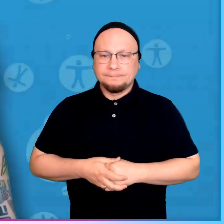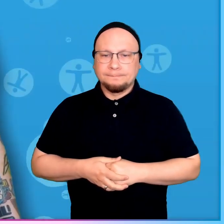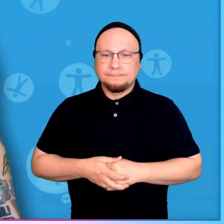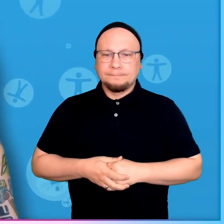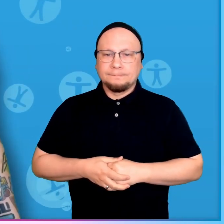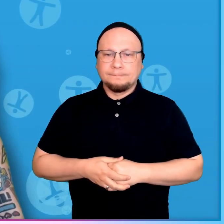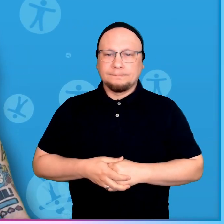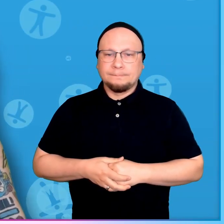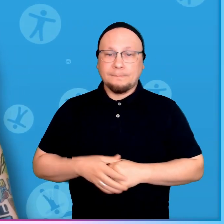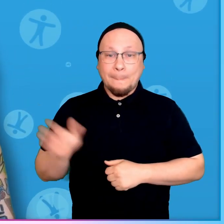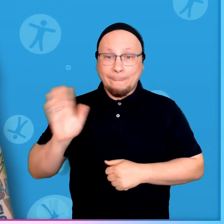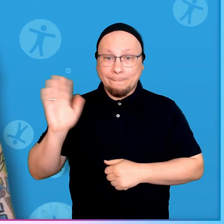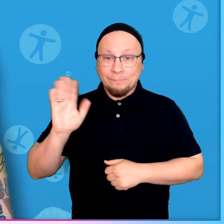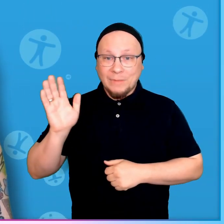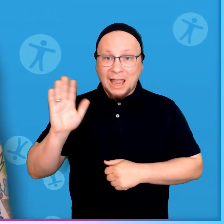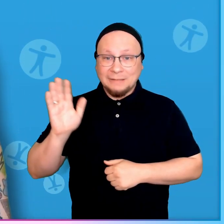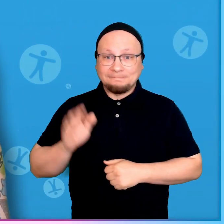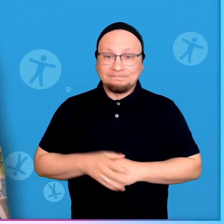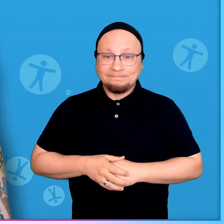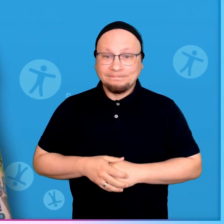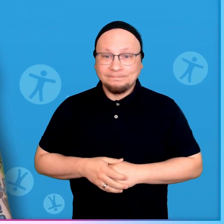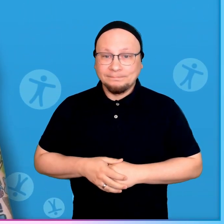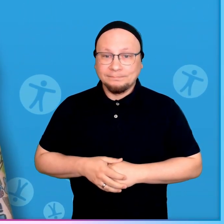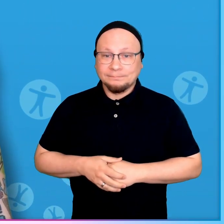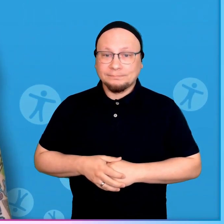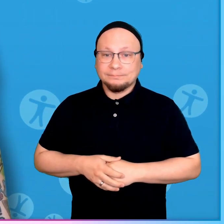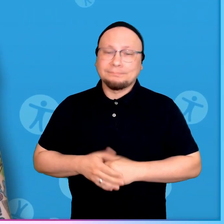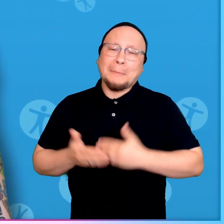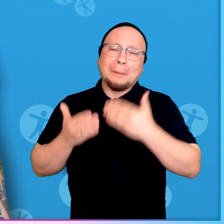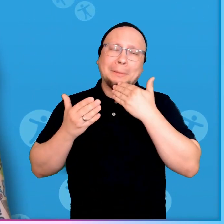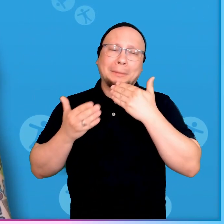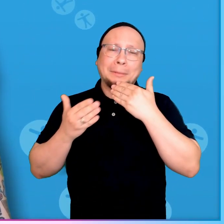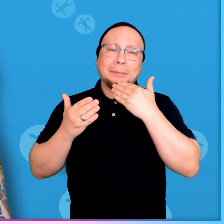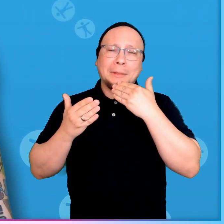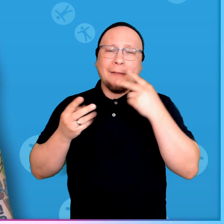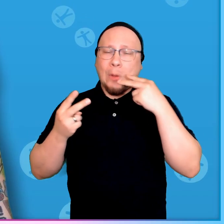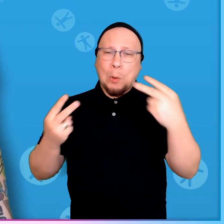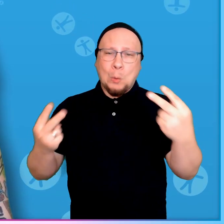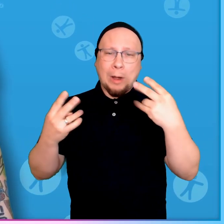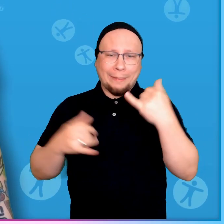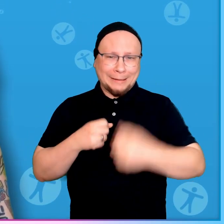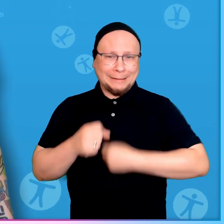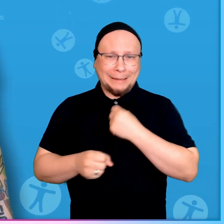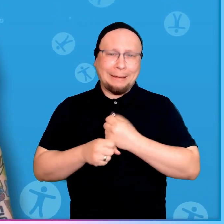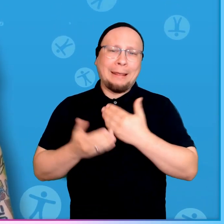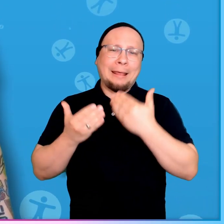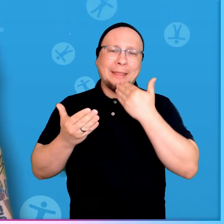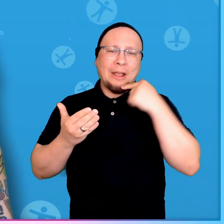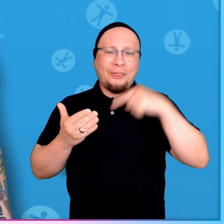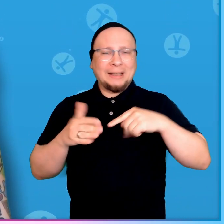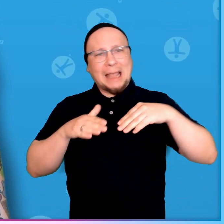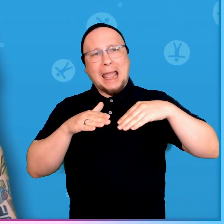Hi everyone, Laura here again. Thank you so much for tuning in to this year’s Access-Ability Summer Showcase.